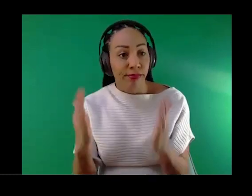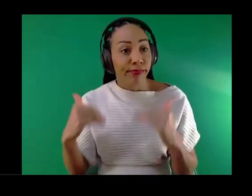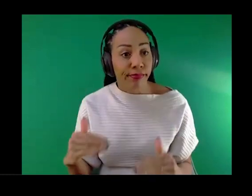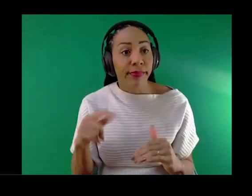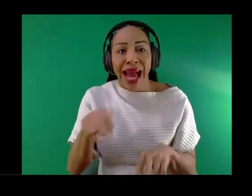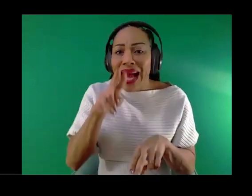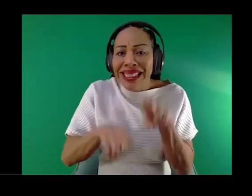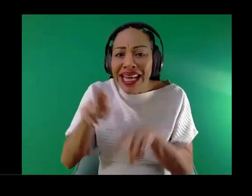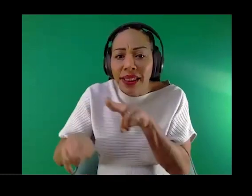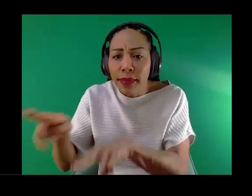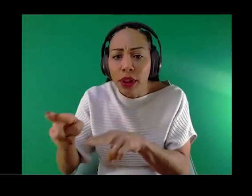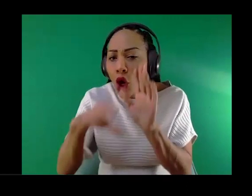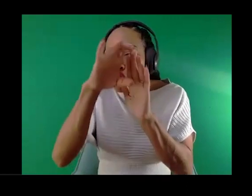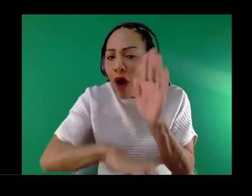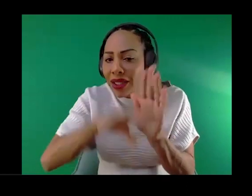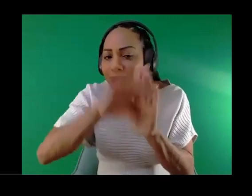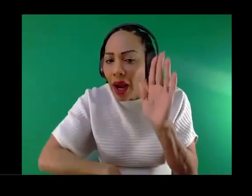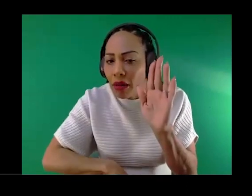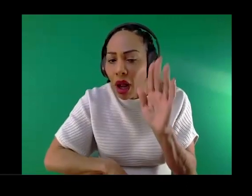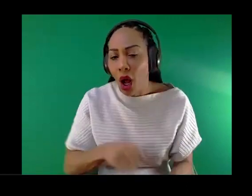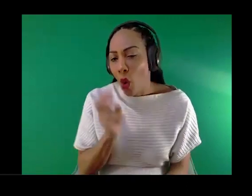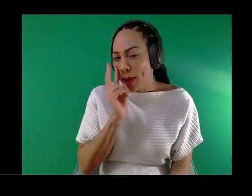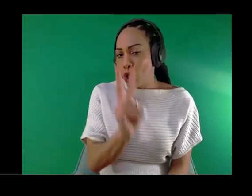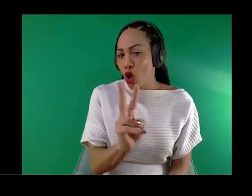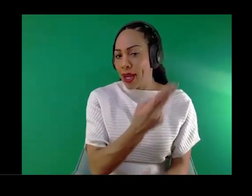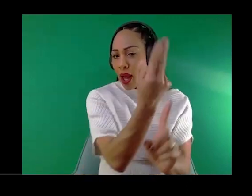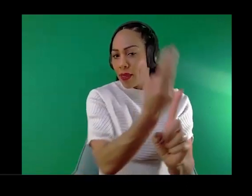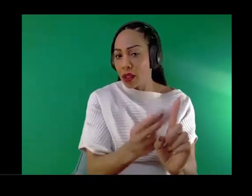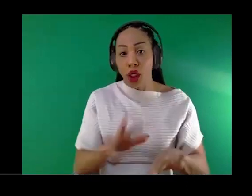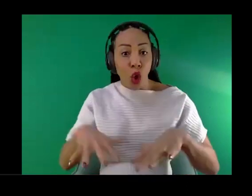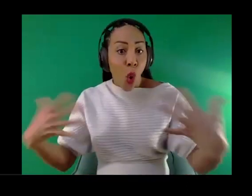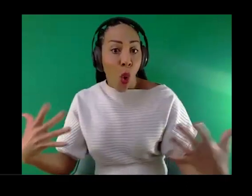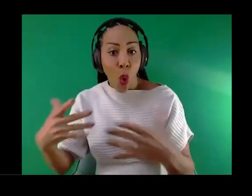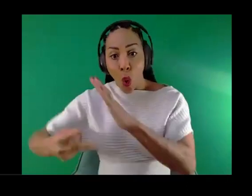identify the track record or commitment of the artist or company in making in inclusive